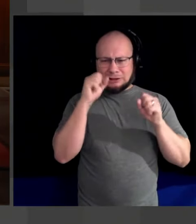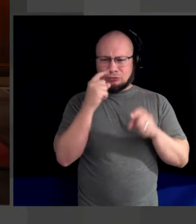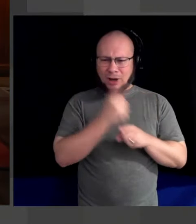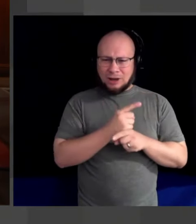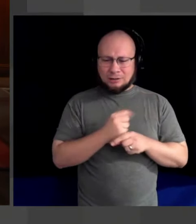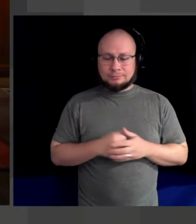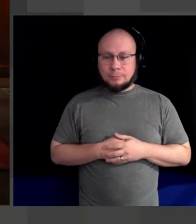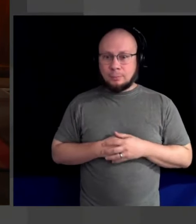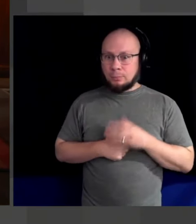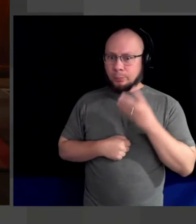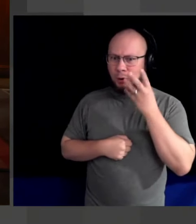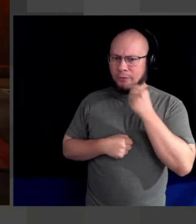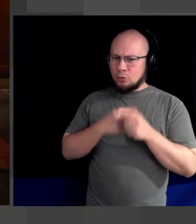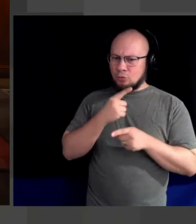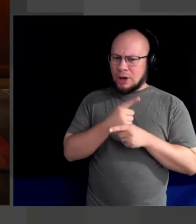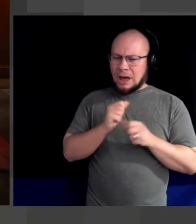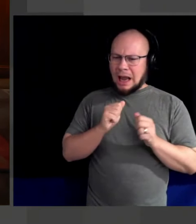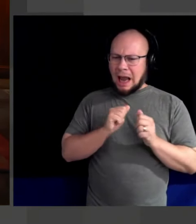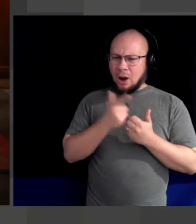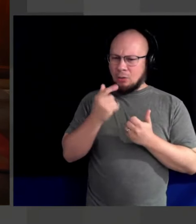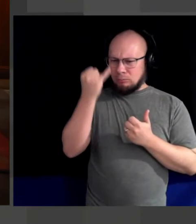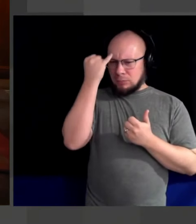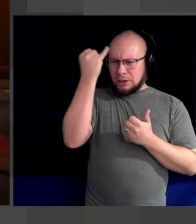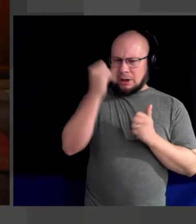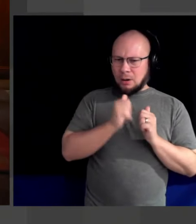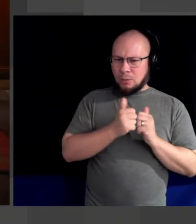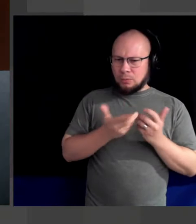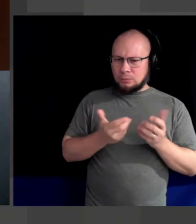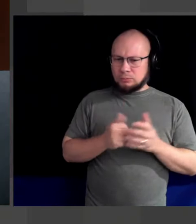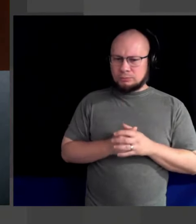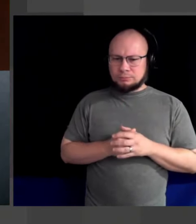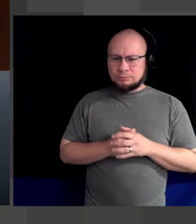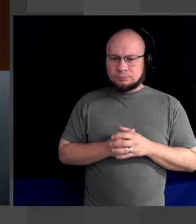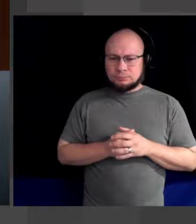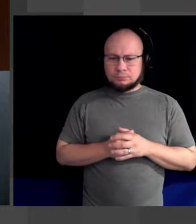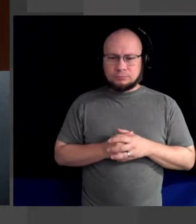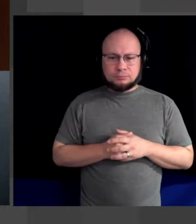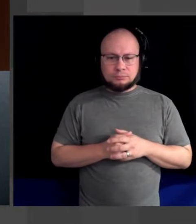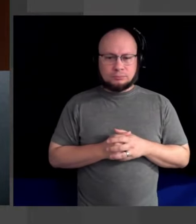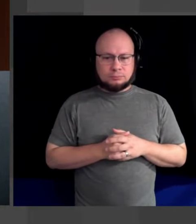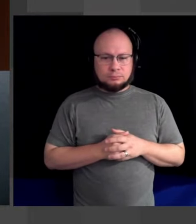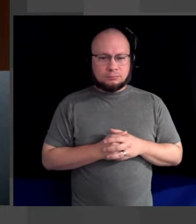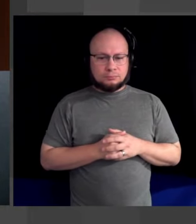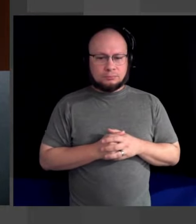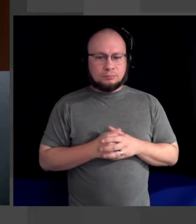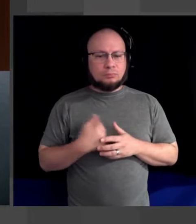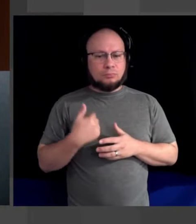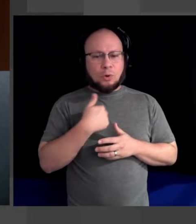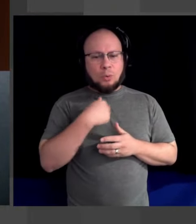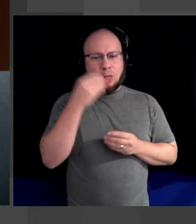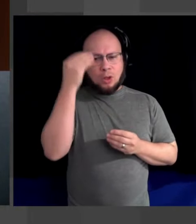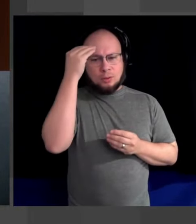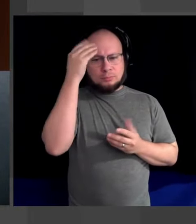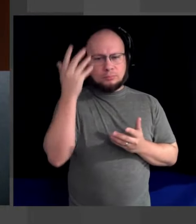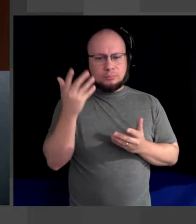HAS VEGETATION AND I THINK IT LOOKS AMAZING. IT'S GORGEOUS. WHAT WAS THE INSPIRATION BEHIND